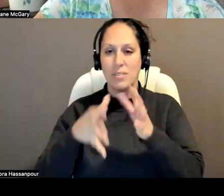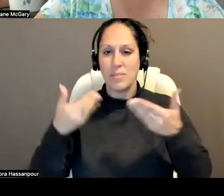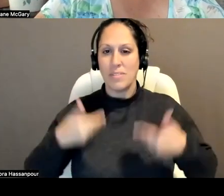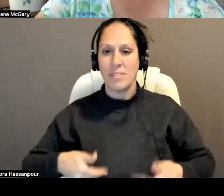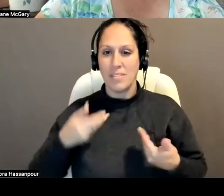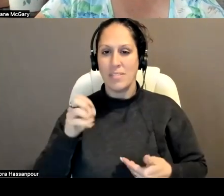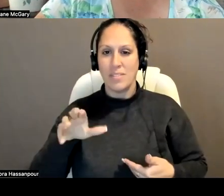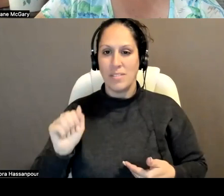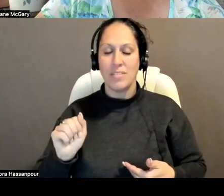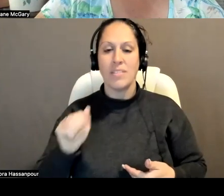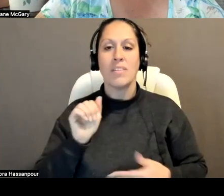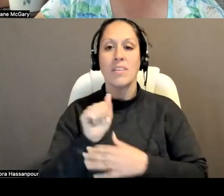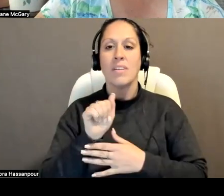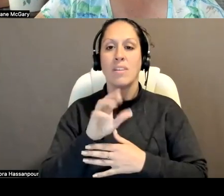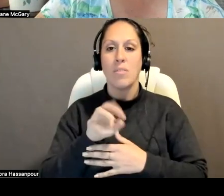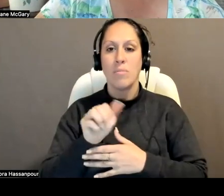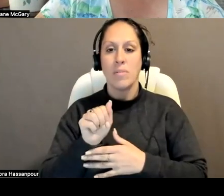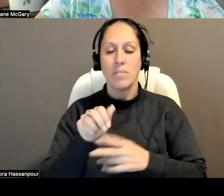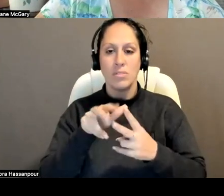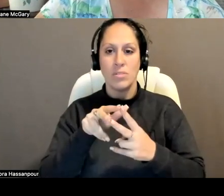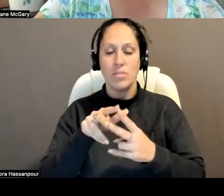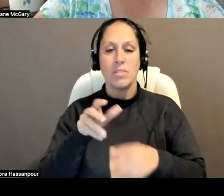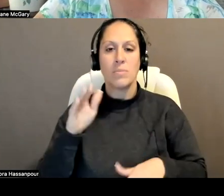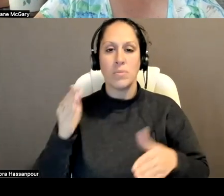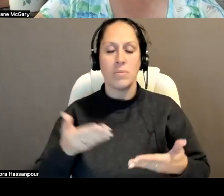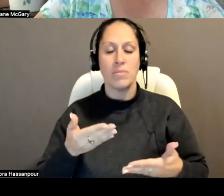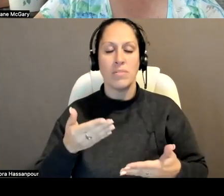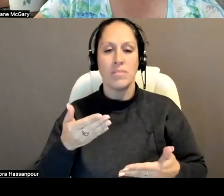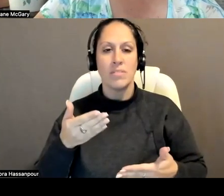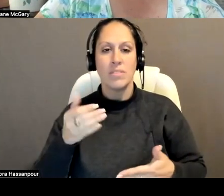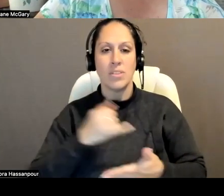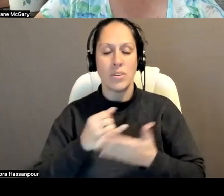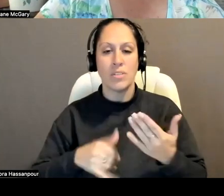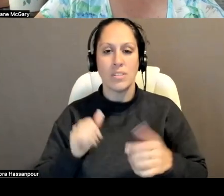The aroma Duo has performed as guest artists in the Cape Ann Symphony Orchestra,